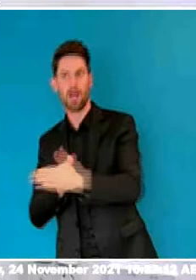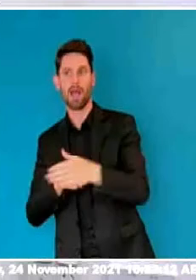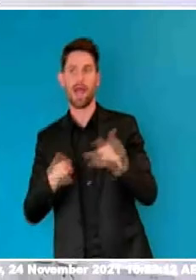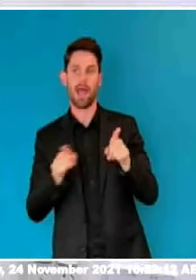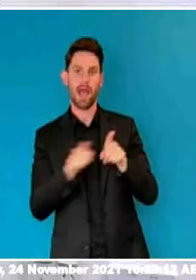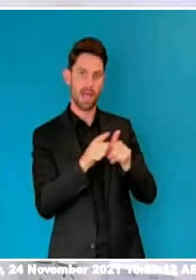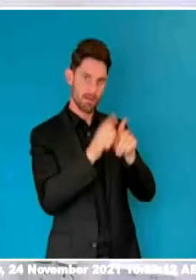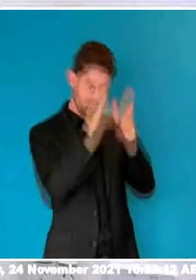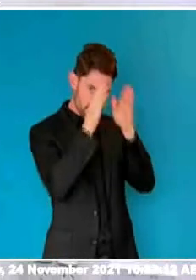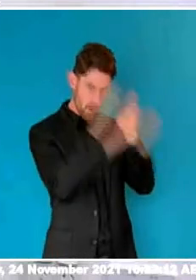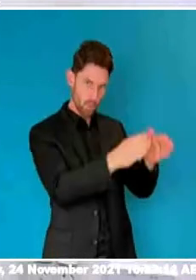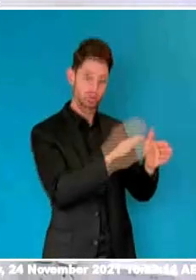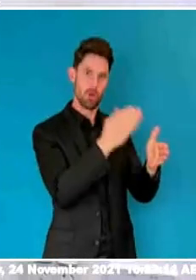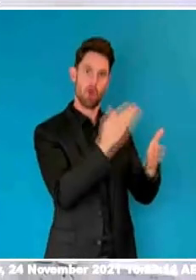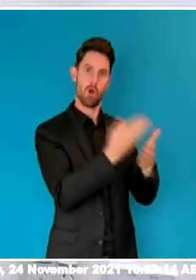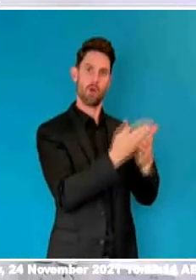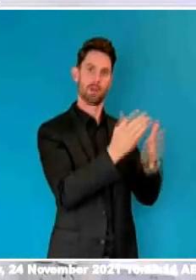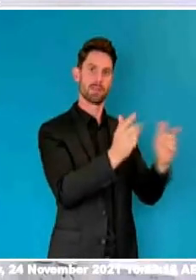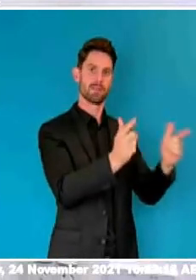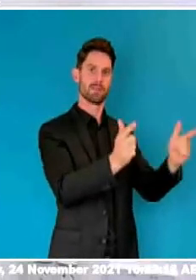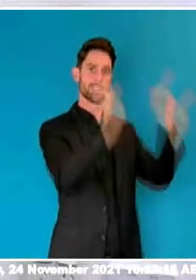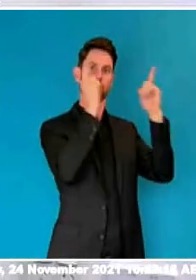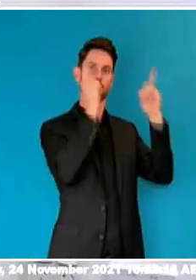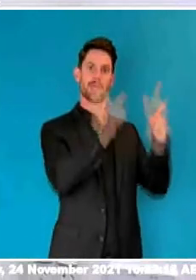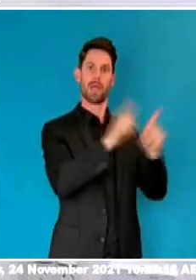culture, why is that mutually exclusive of having a target?